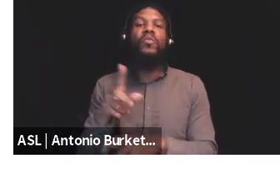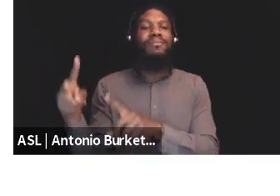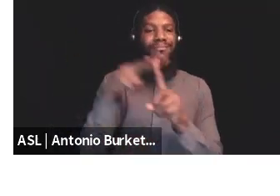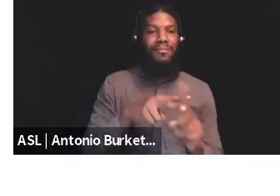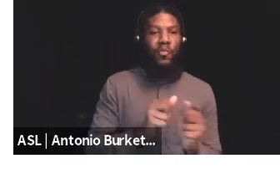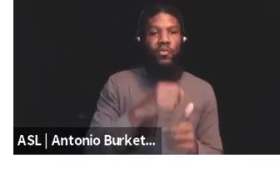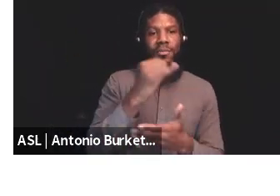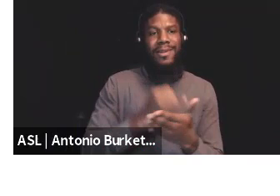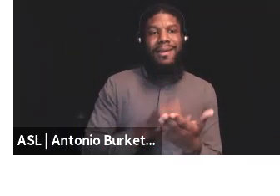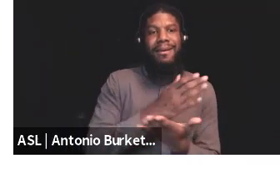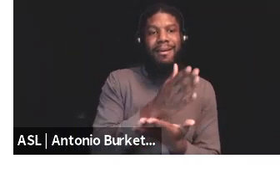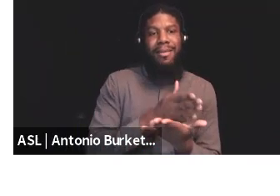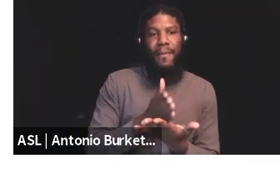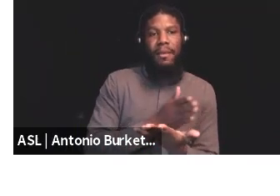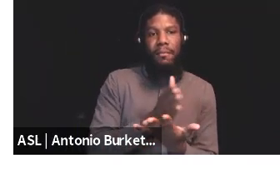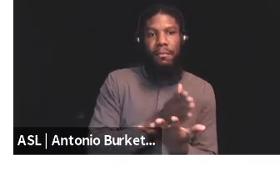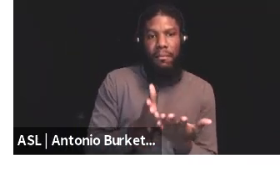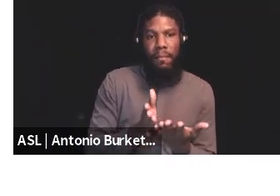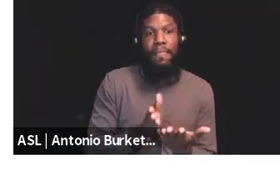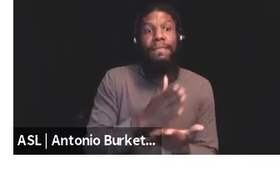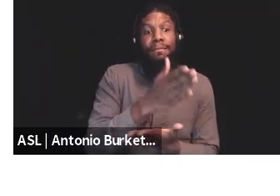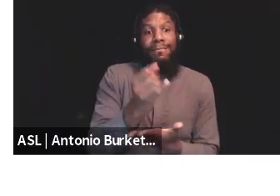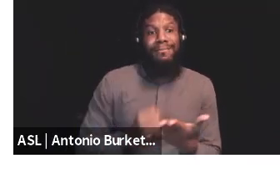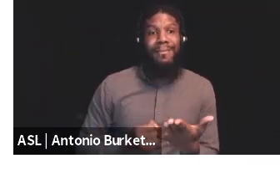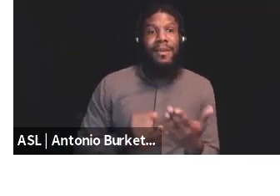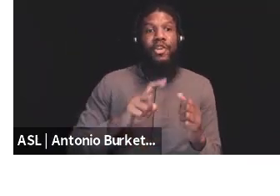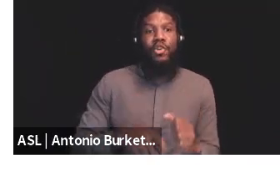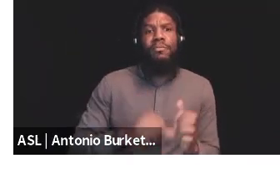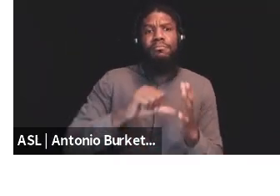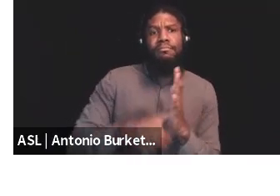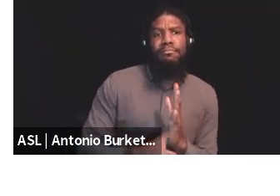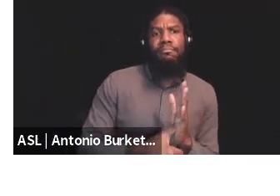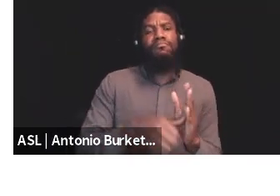emphasize or demonstrate key concepts, rather than distract or clutter a presentation.